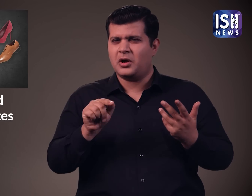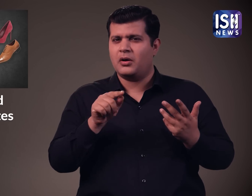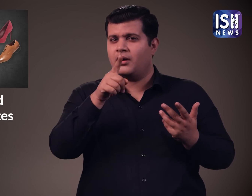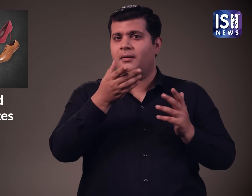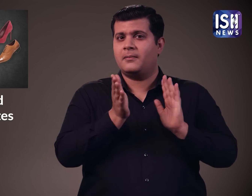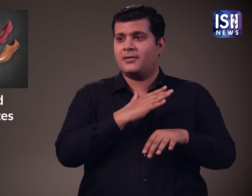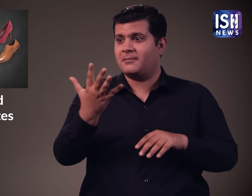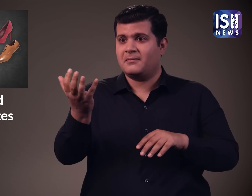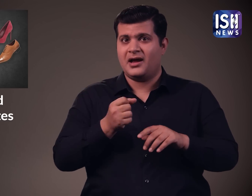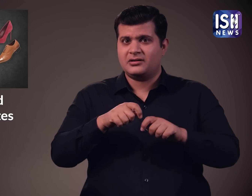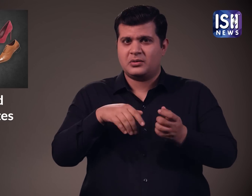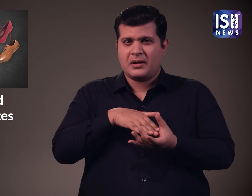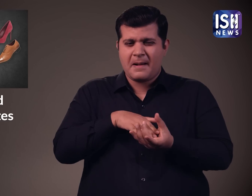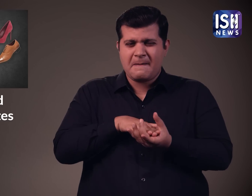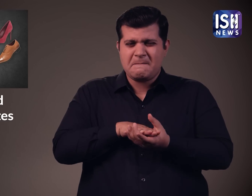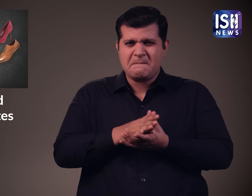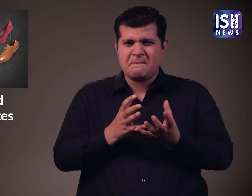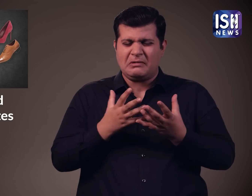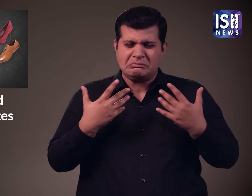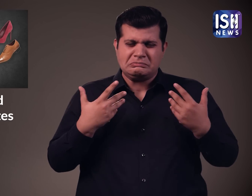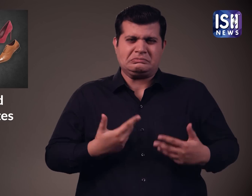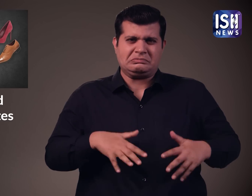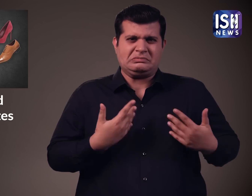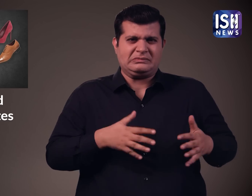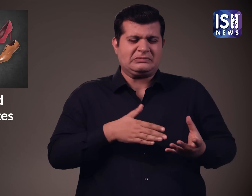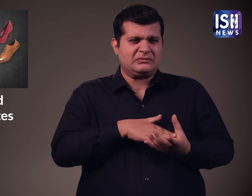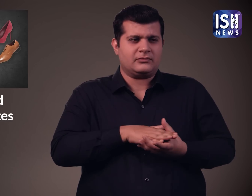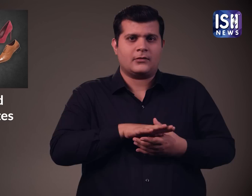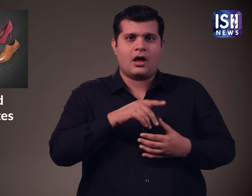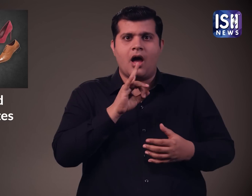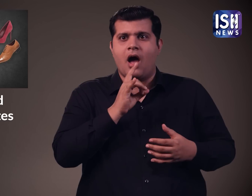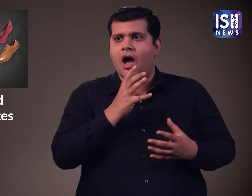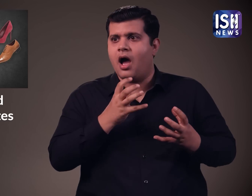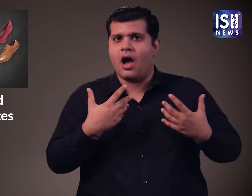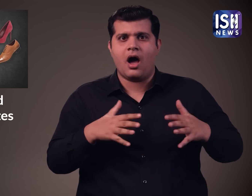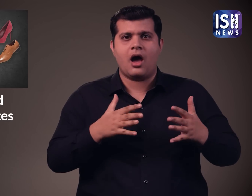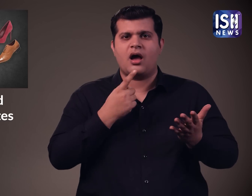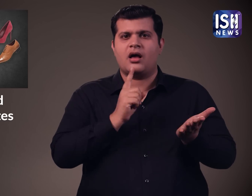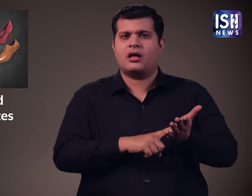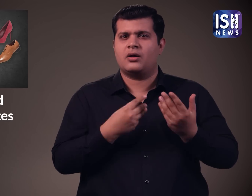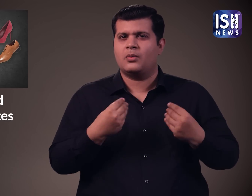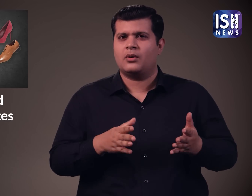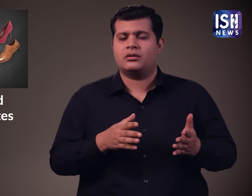This is becuase of wearing tight uncomfortable footwear and forcefully adjusting to it.